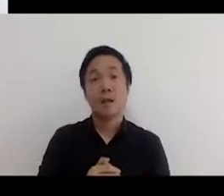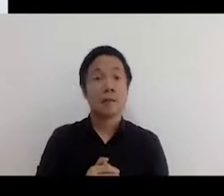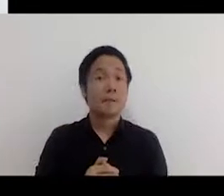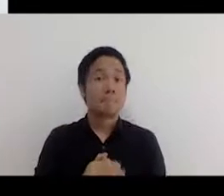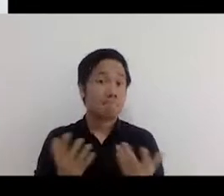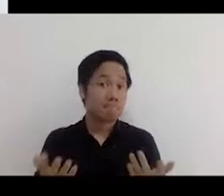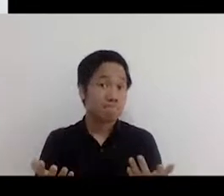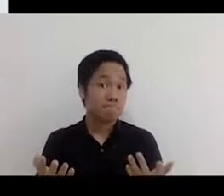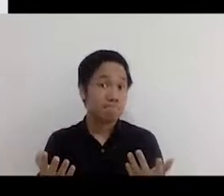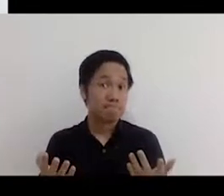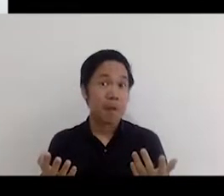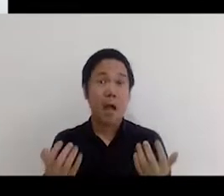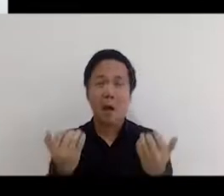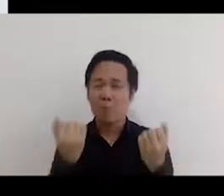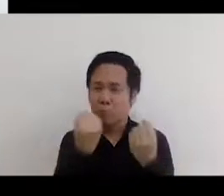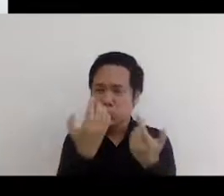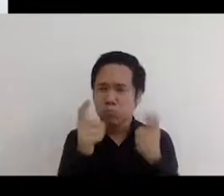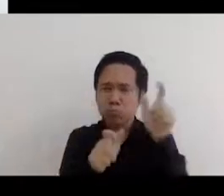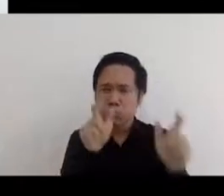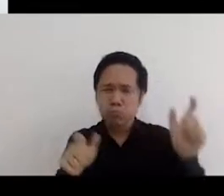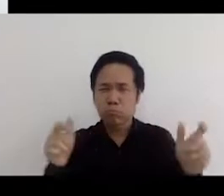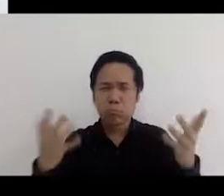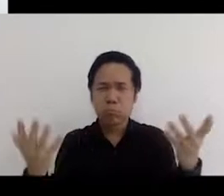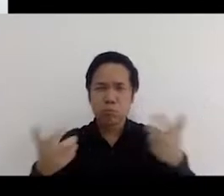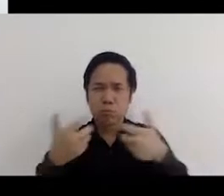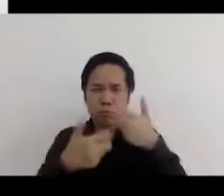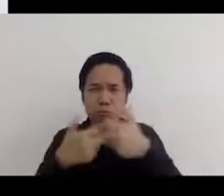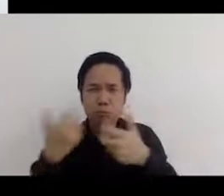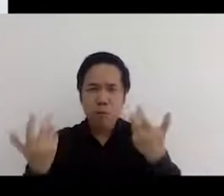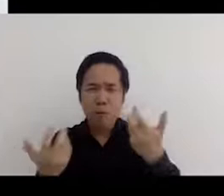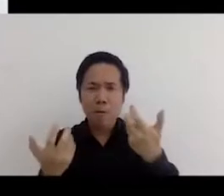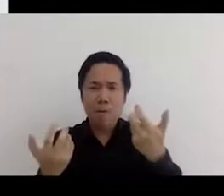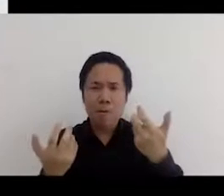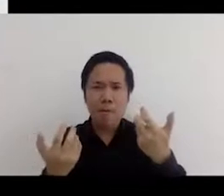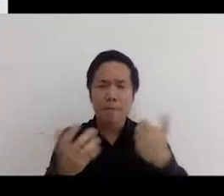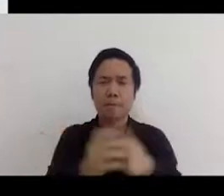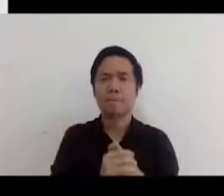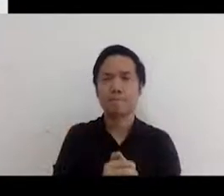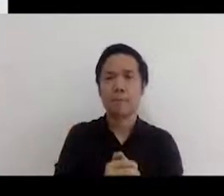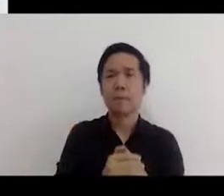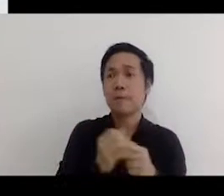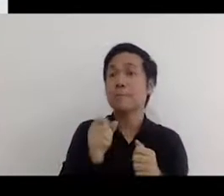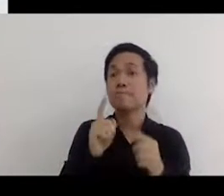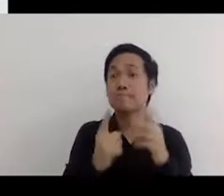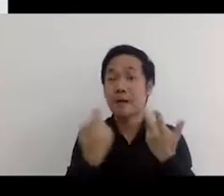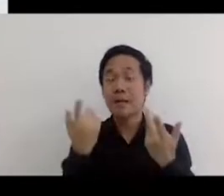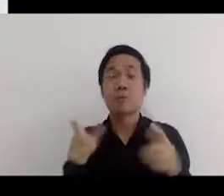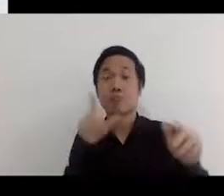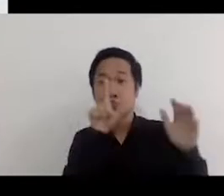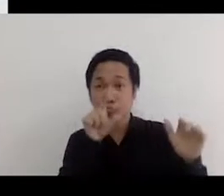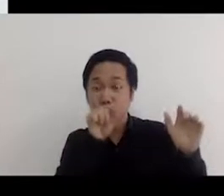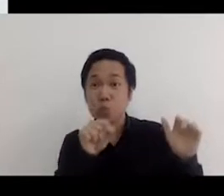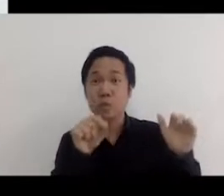Hence, social media connectivity and linkages increased multi-fold.